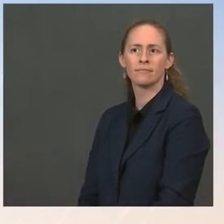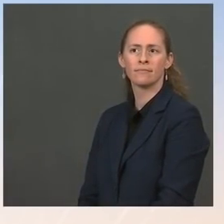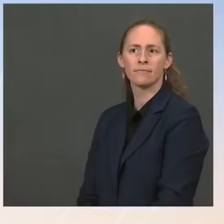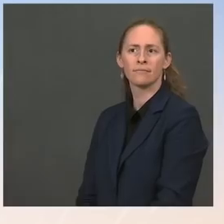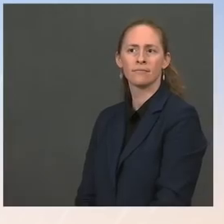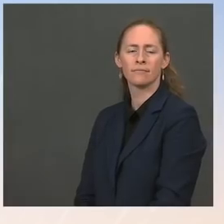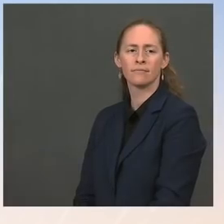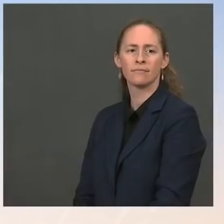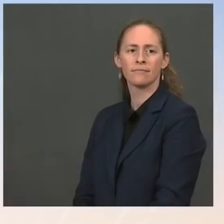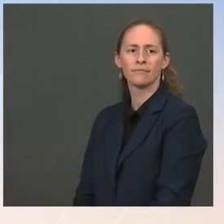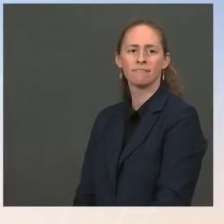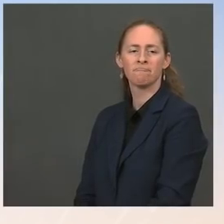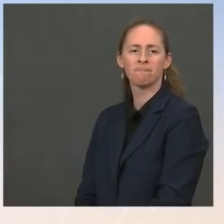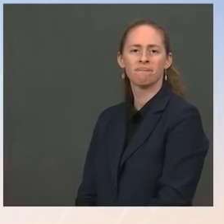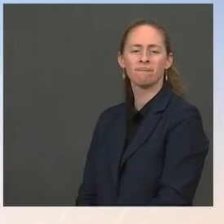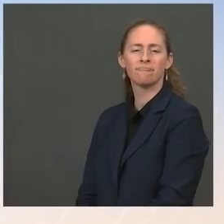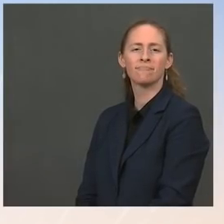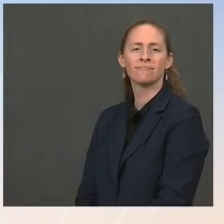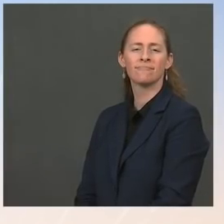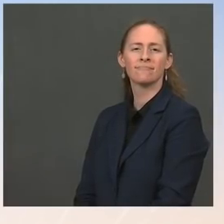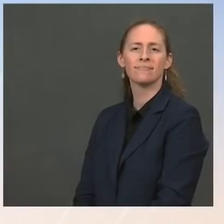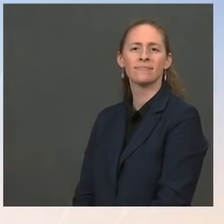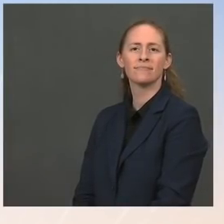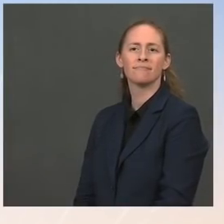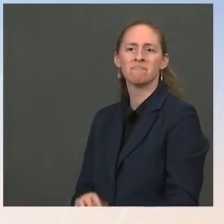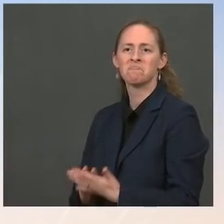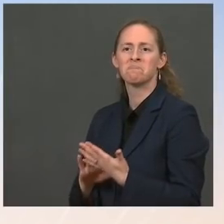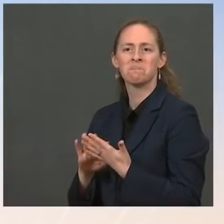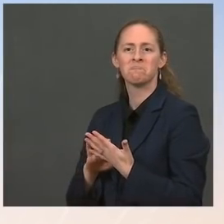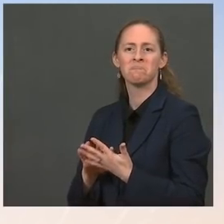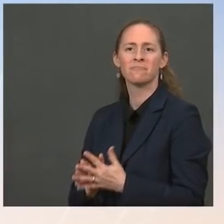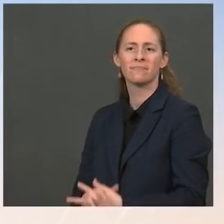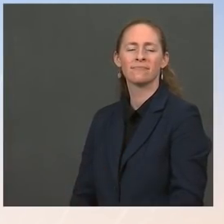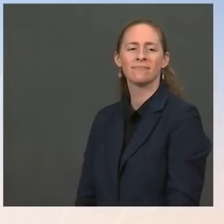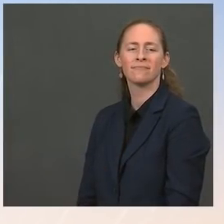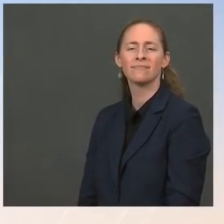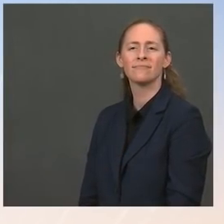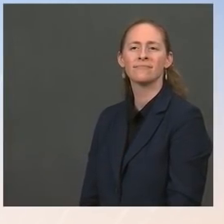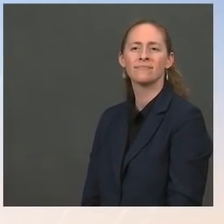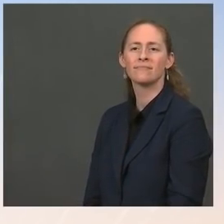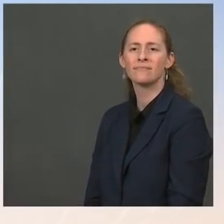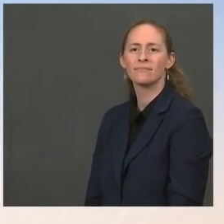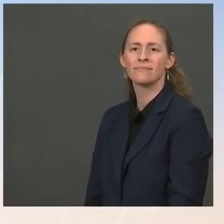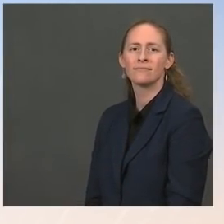Biden said that Section 230 should, quote, "immediately be revoked" and that it should be revoked